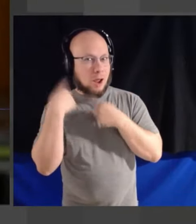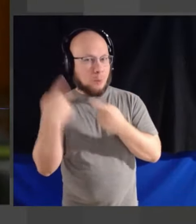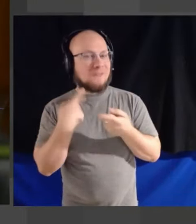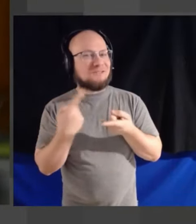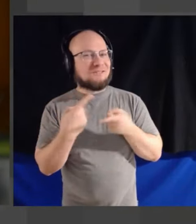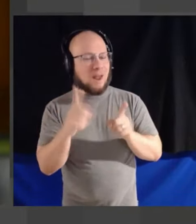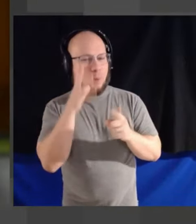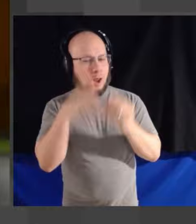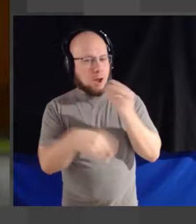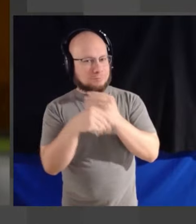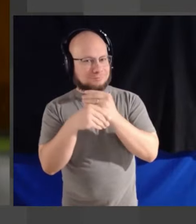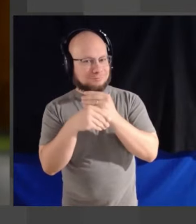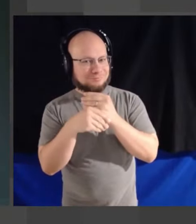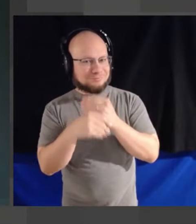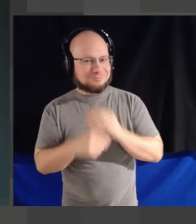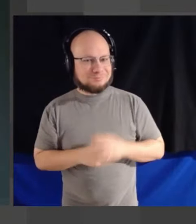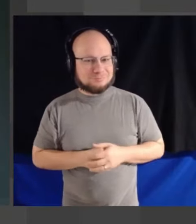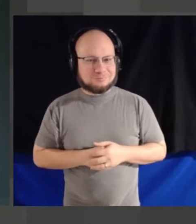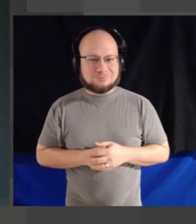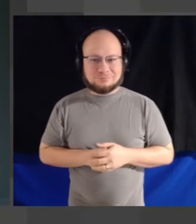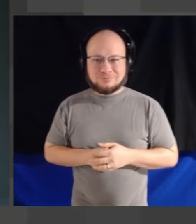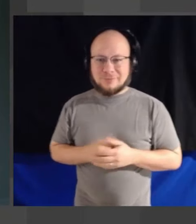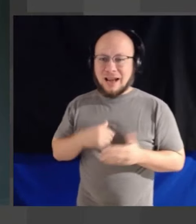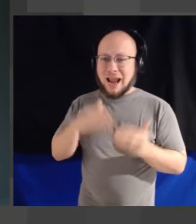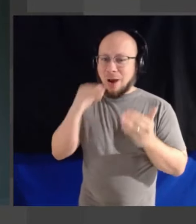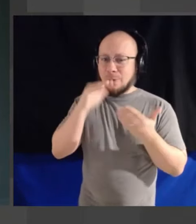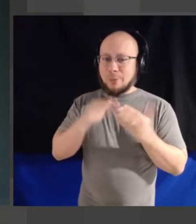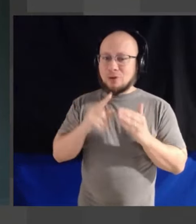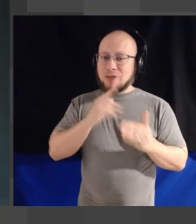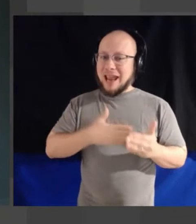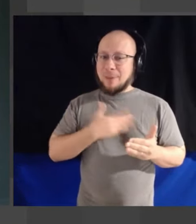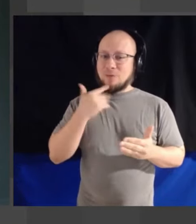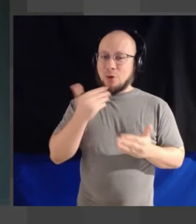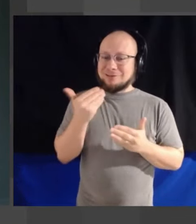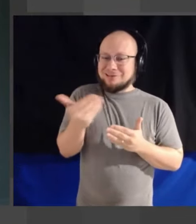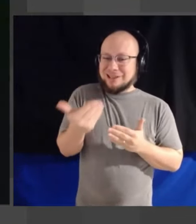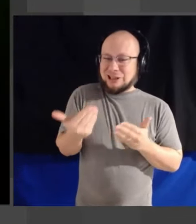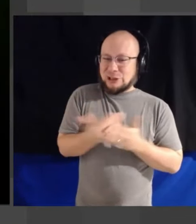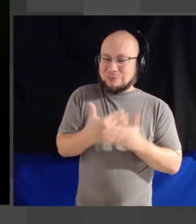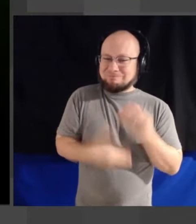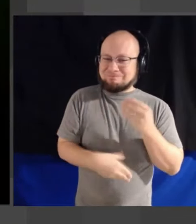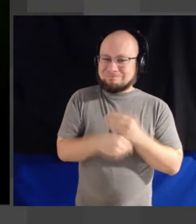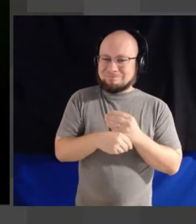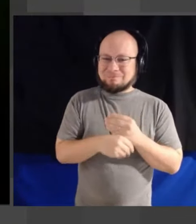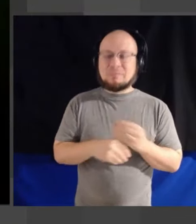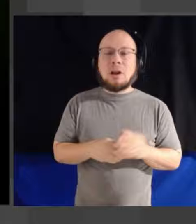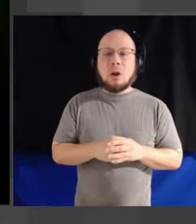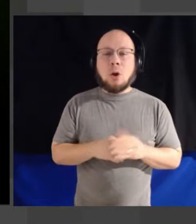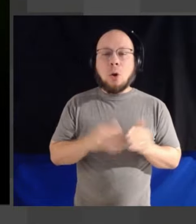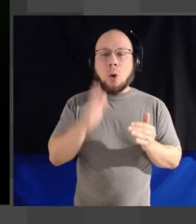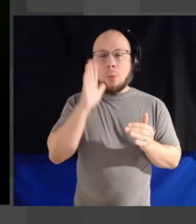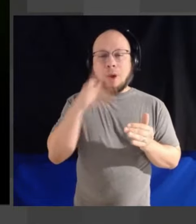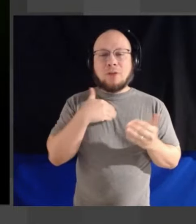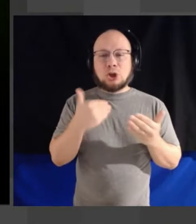THIS FOR SO LONG AND WE'RE FINALLY GOING TO DO IT. I HOPE THAT THE COMMUNITY IS REALLY, REALLY HAPPY ABOUT IT.